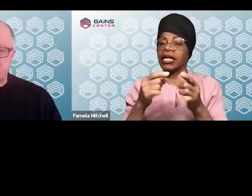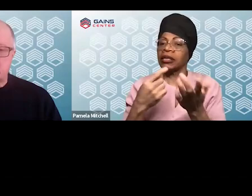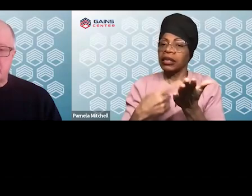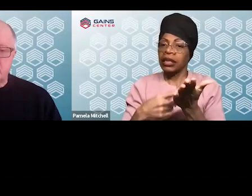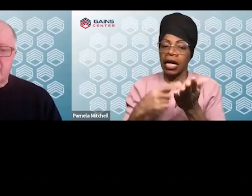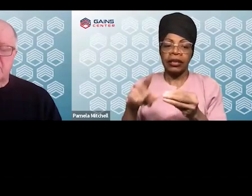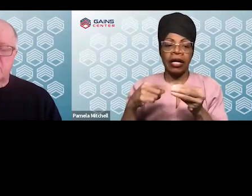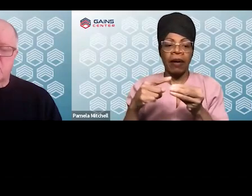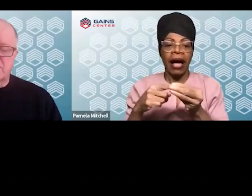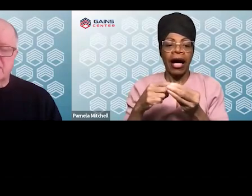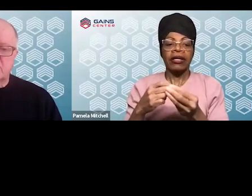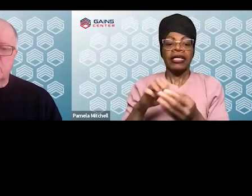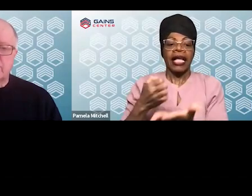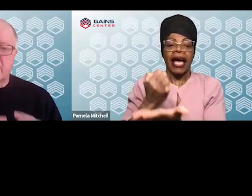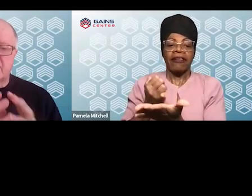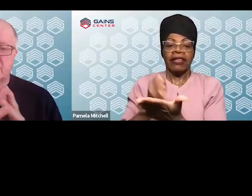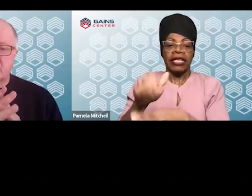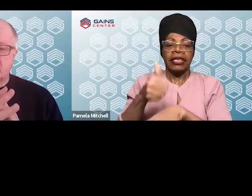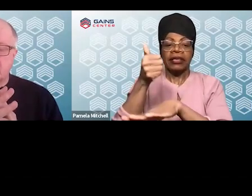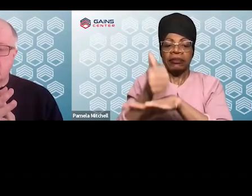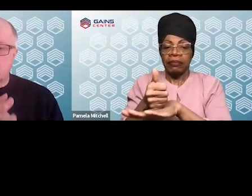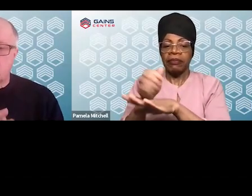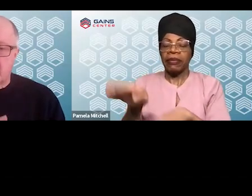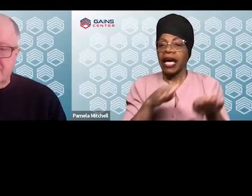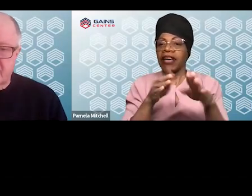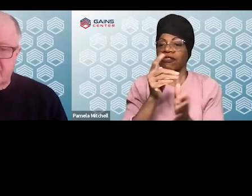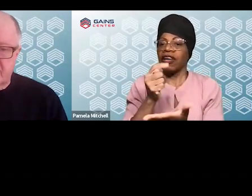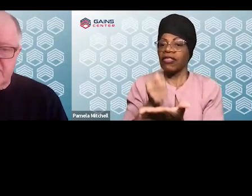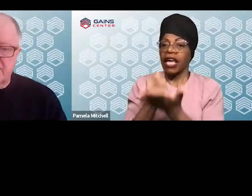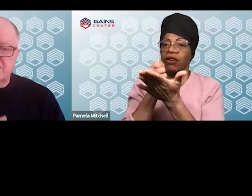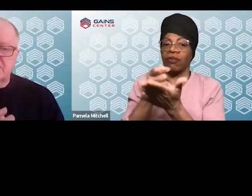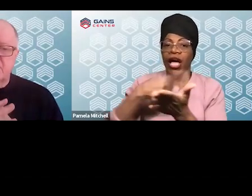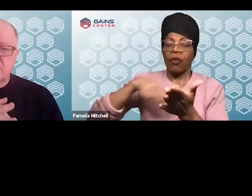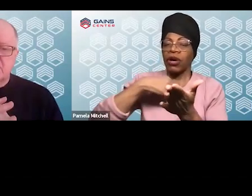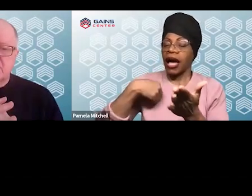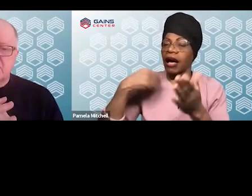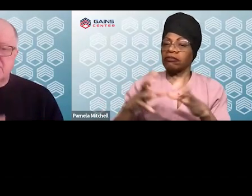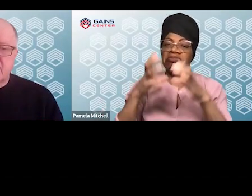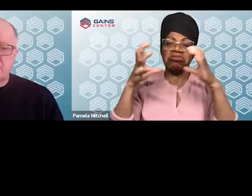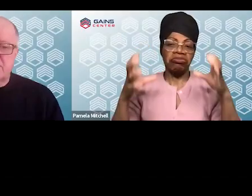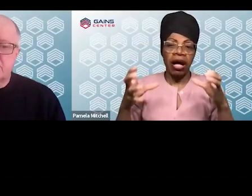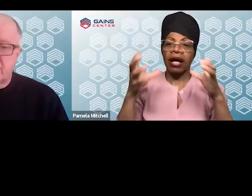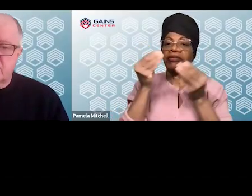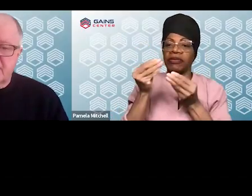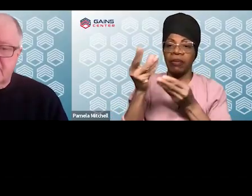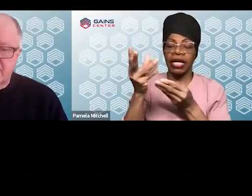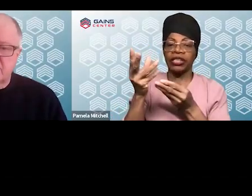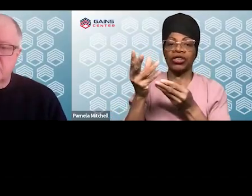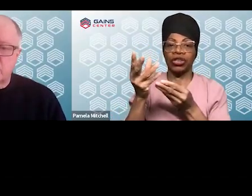'cause that's what we do have that works, and we've got very robust evidence on this. CM is a behavioral technique